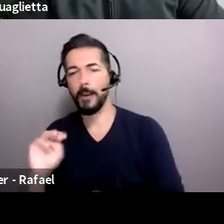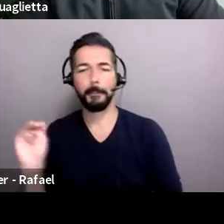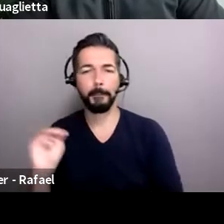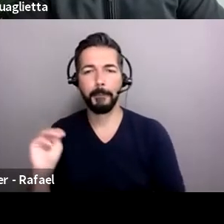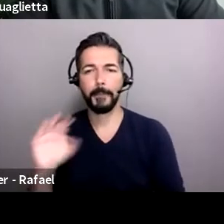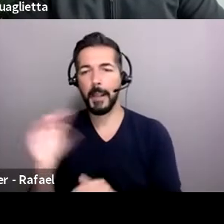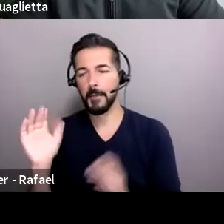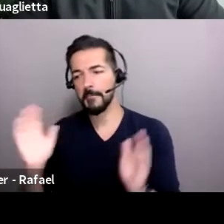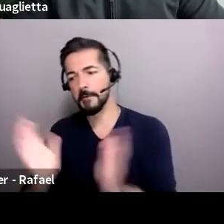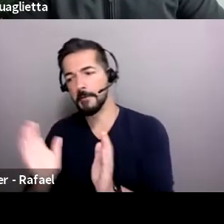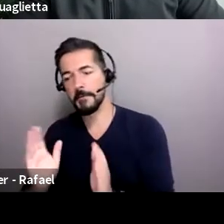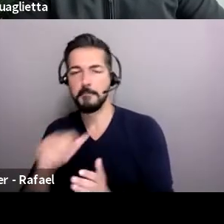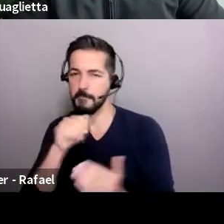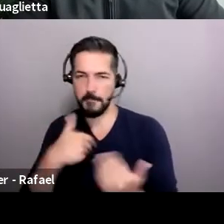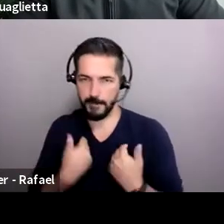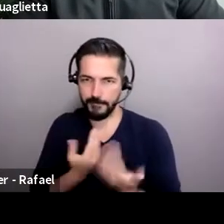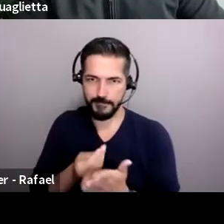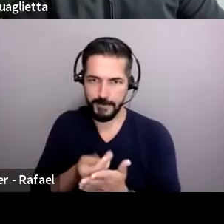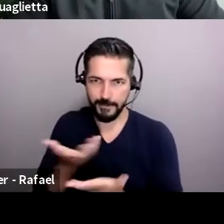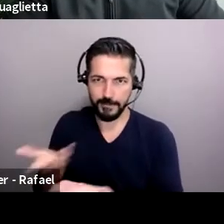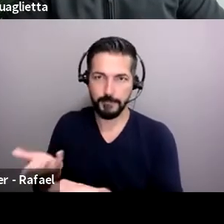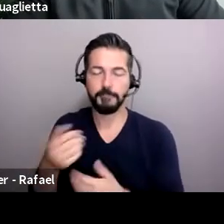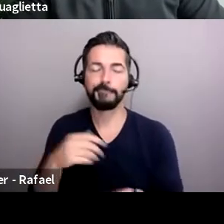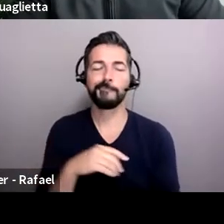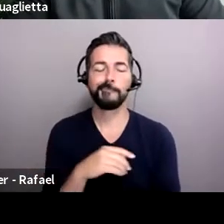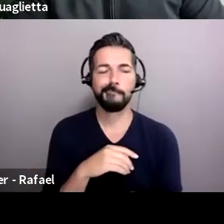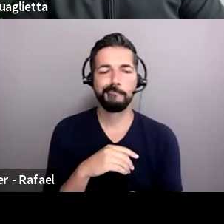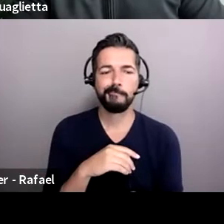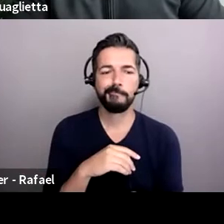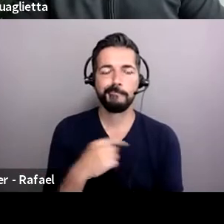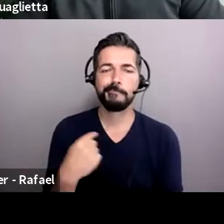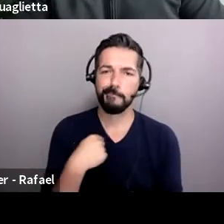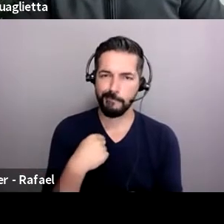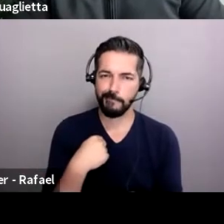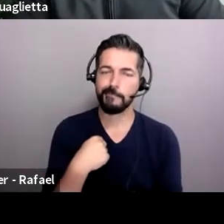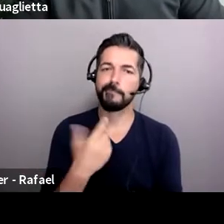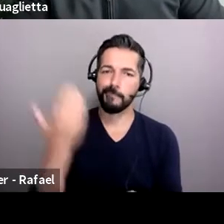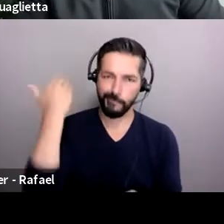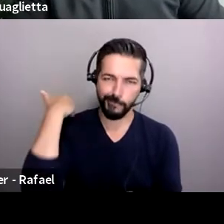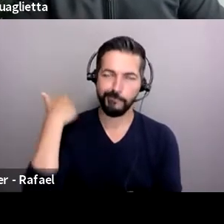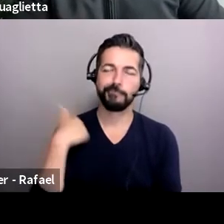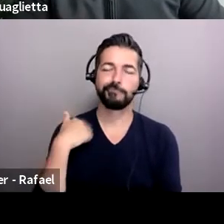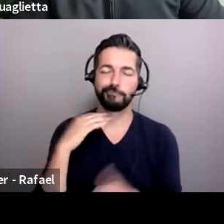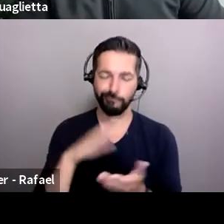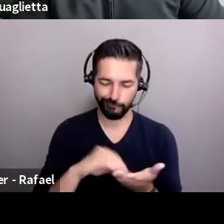quite frankly, don't. And I kind of learned early that all money isn't good money.